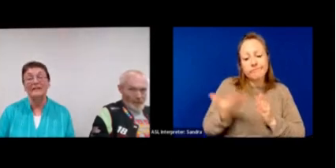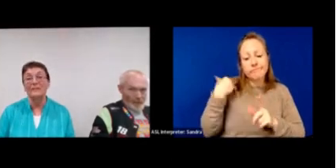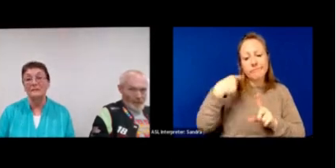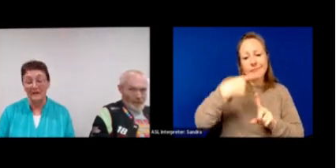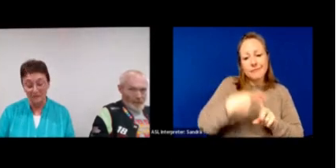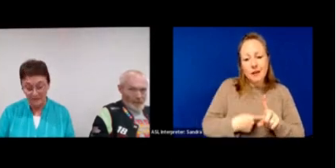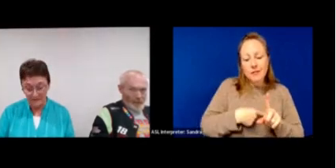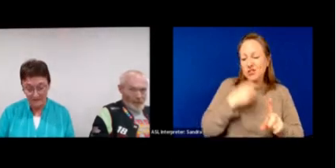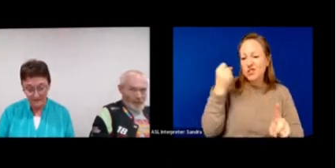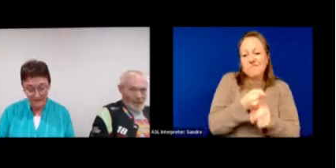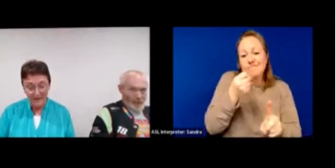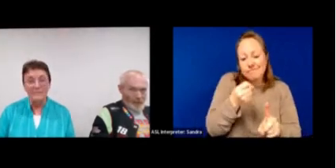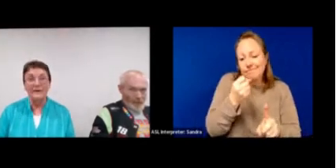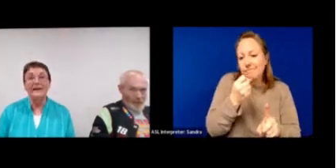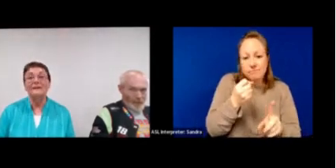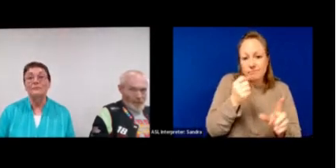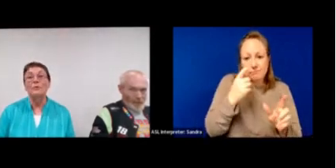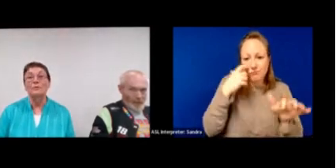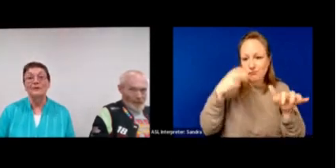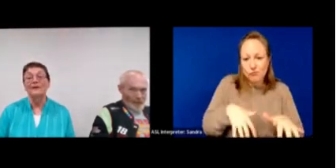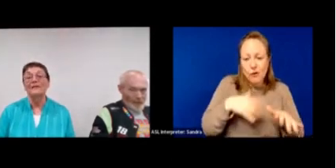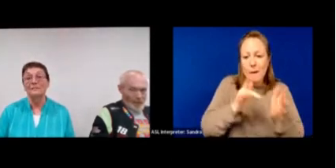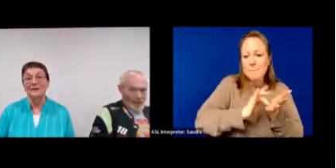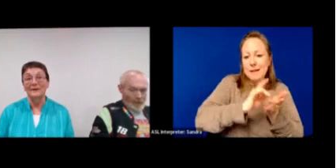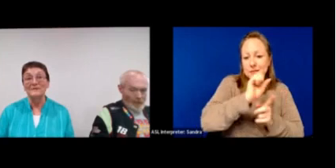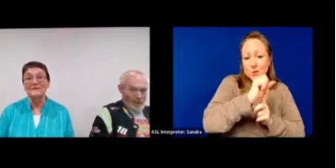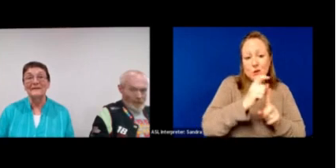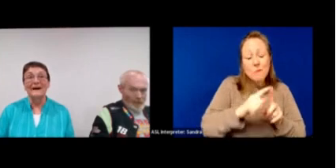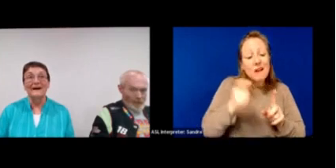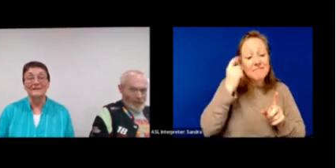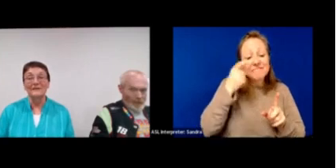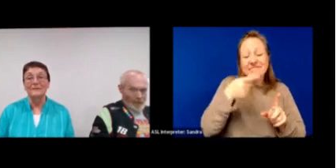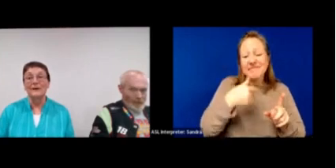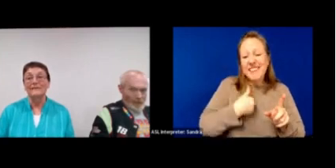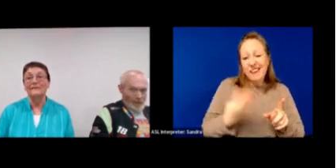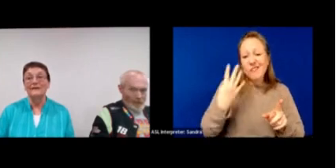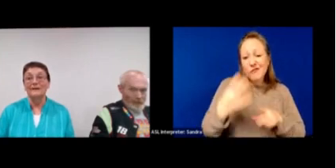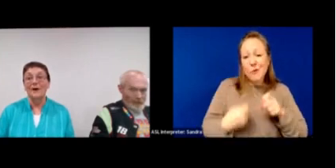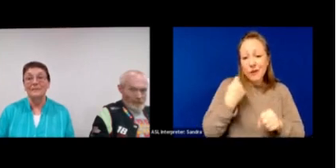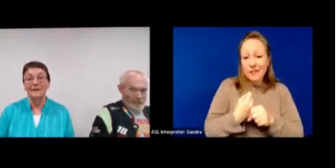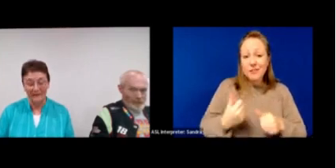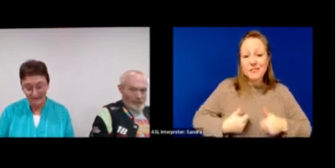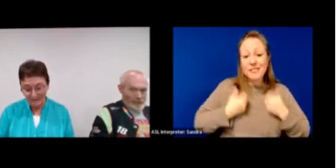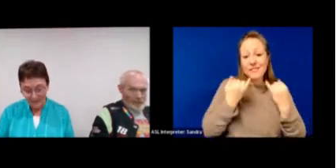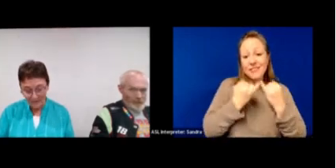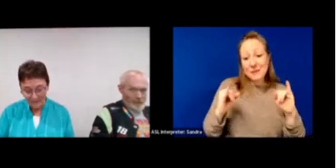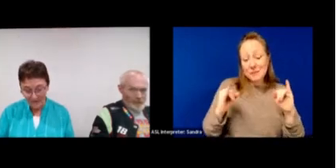unexpected medical condition. But he had four really awesome years, living independently in an apartment and his parents say